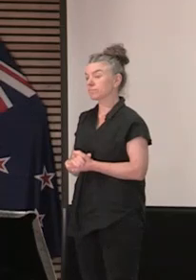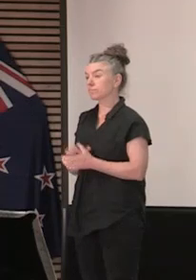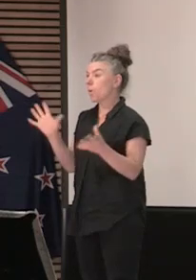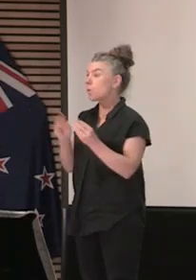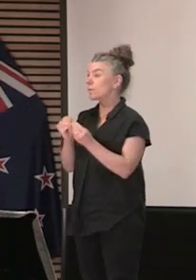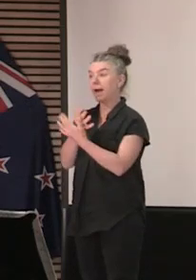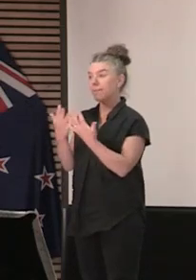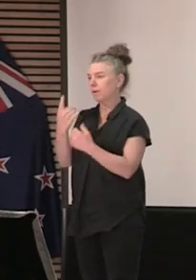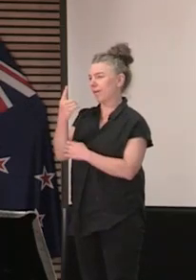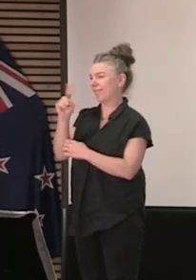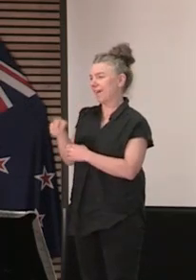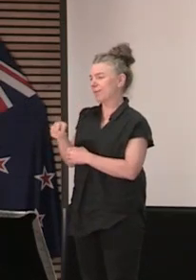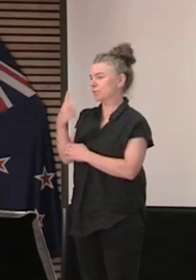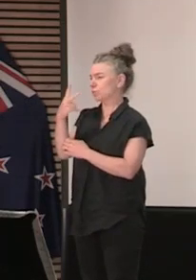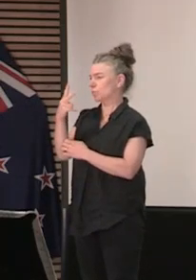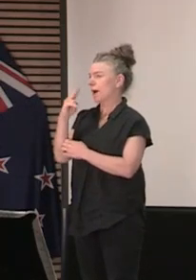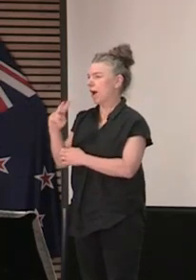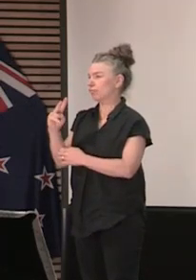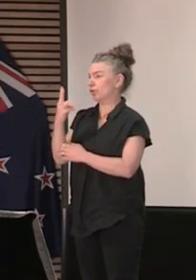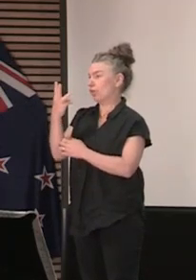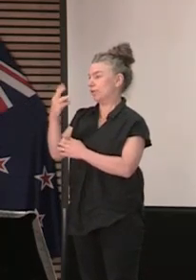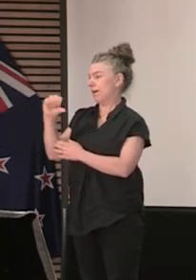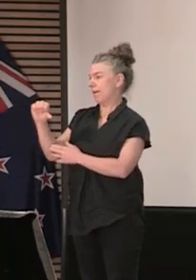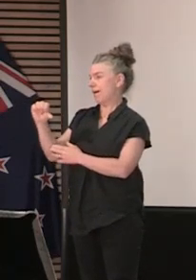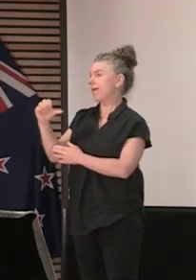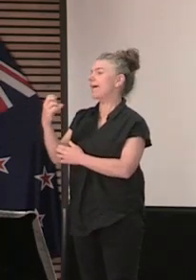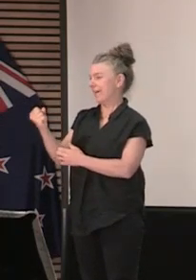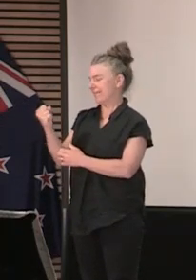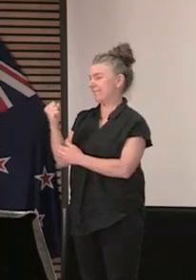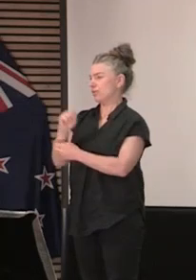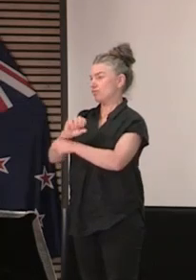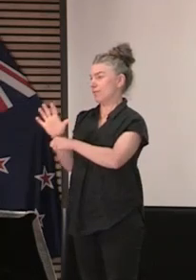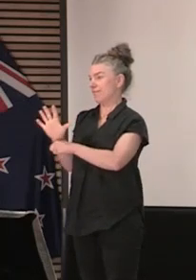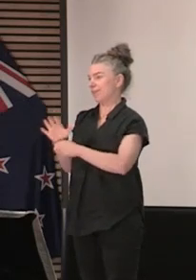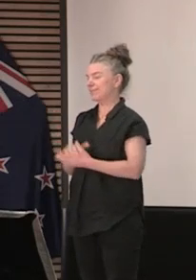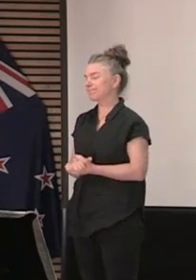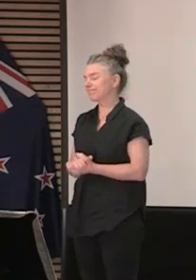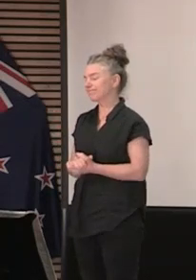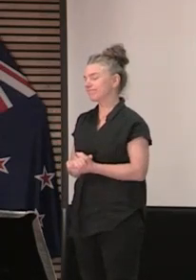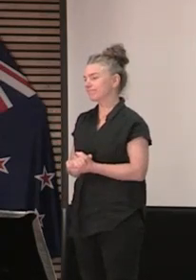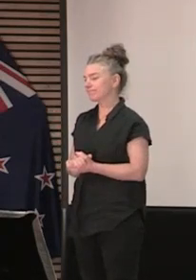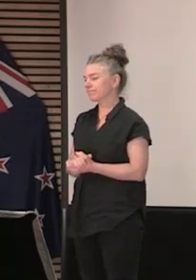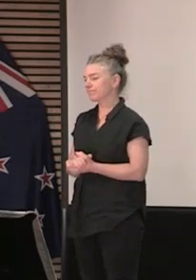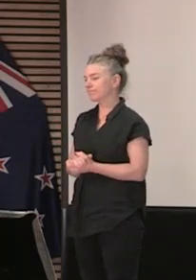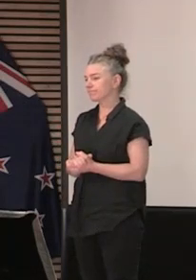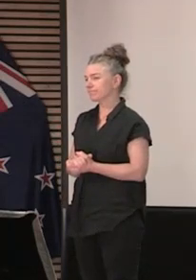is 1, 239. For the cases we. . have information on, we have a.